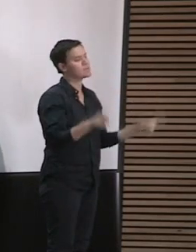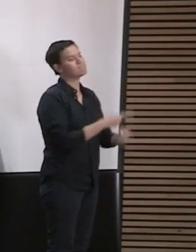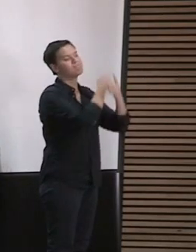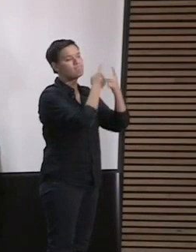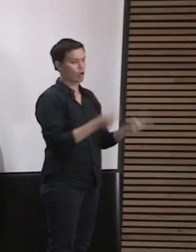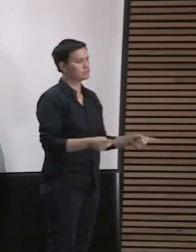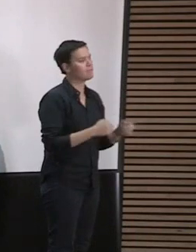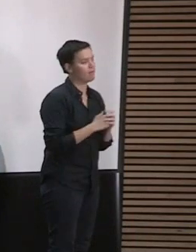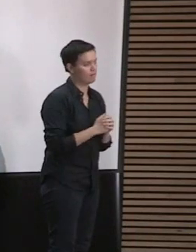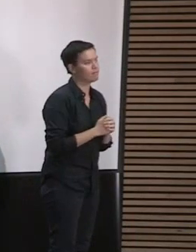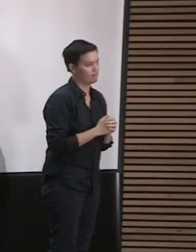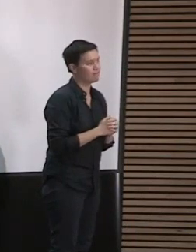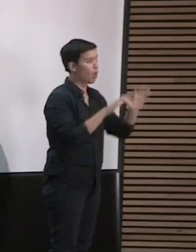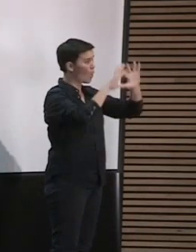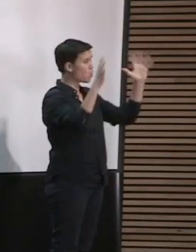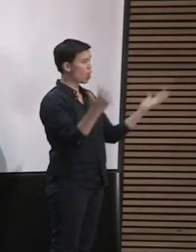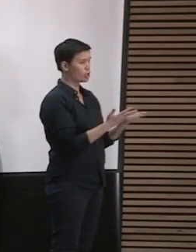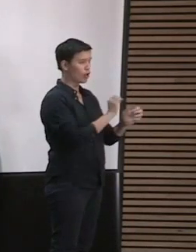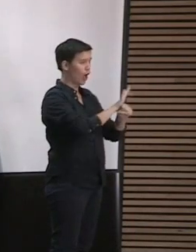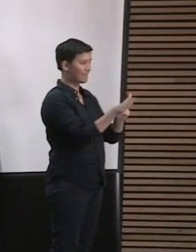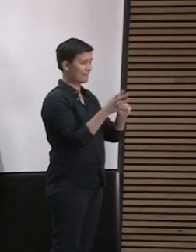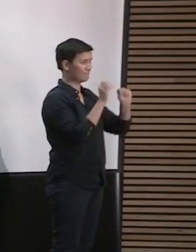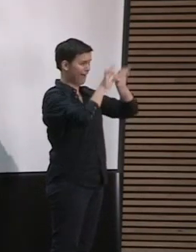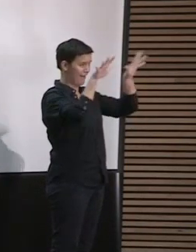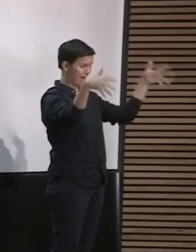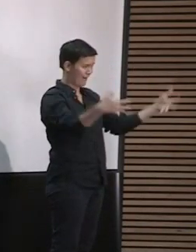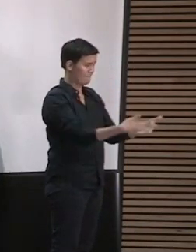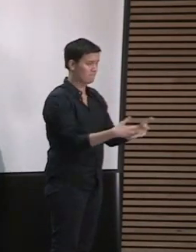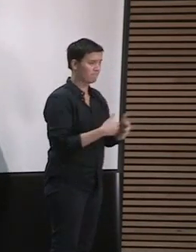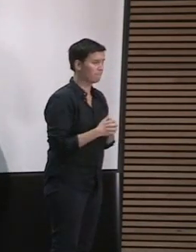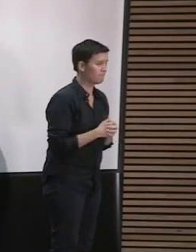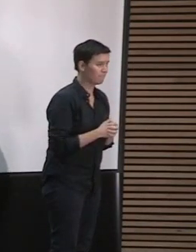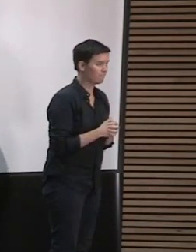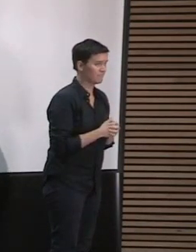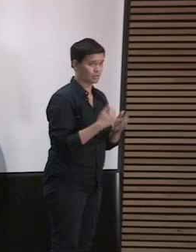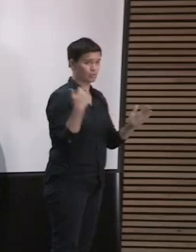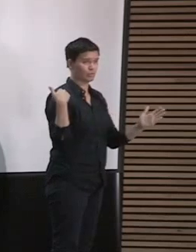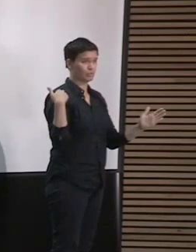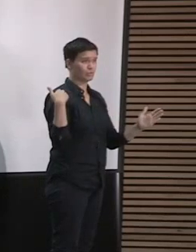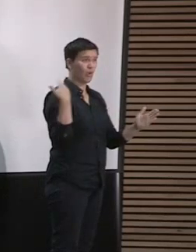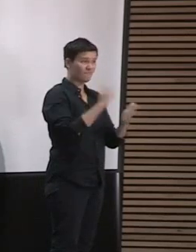limit. No system is full proof and in a global pandemic there